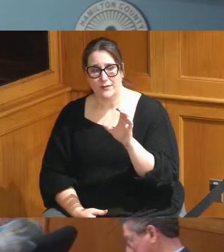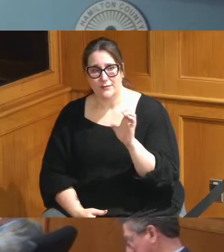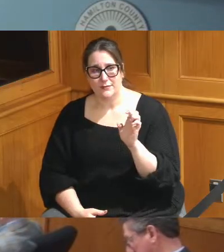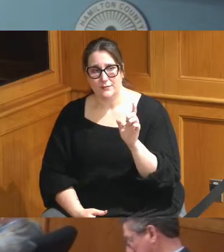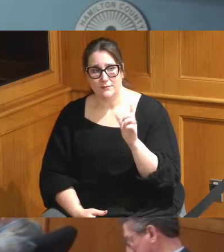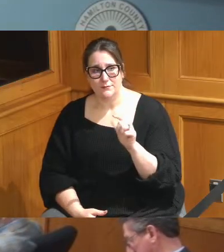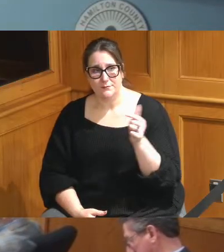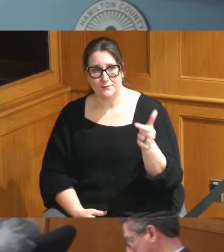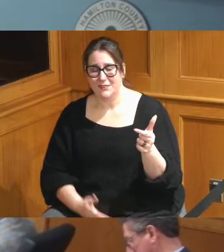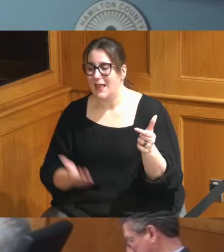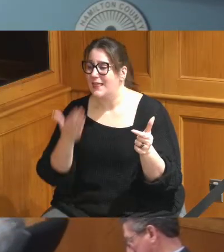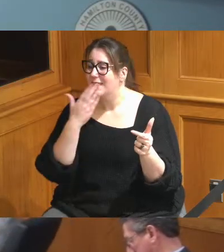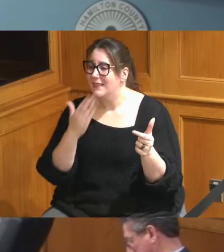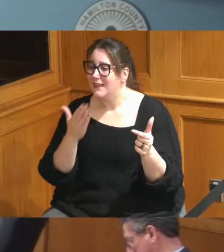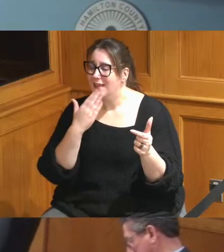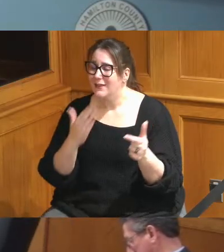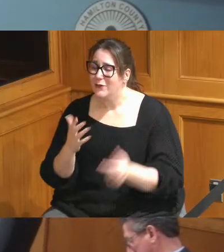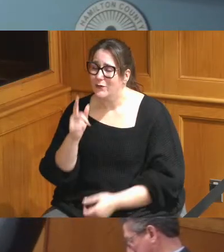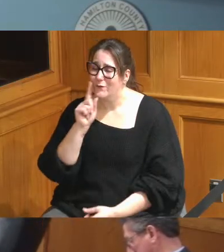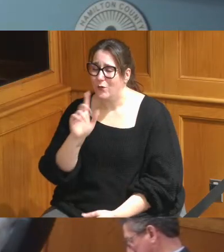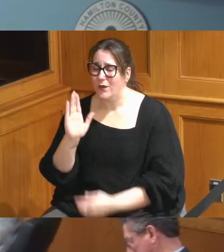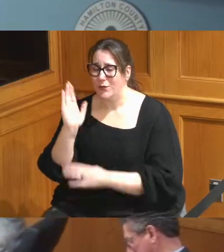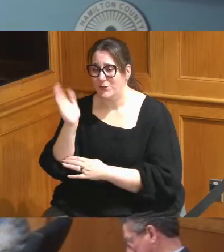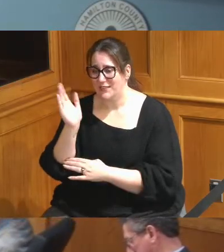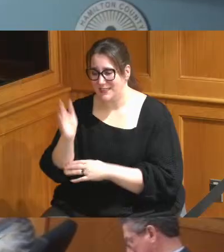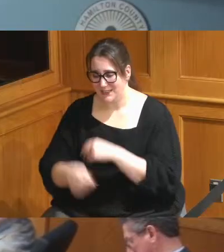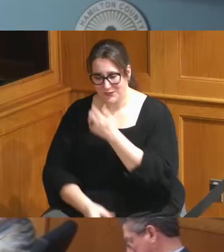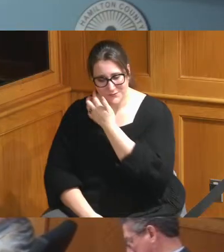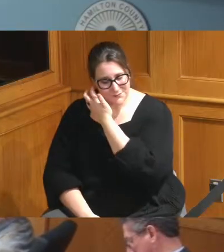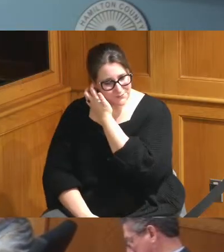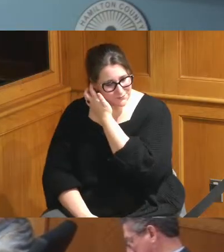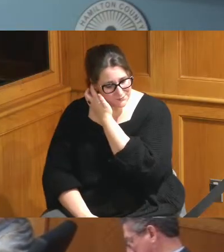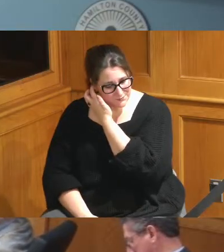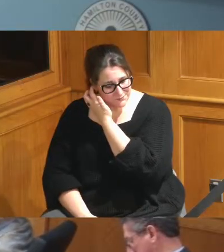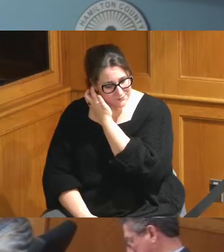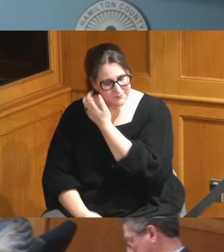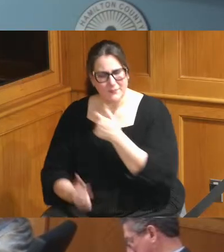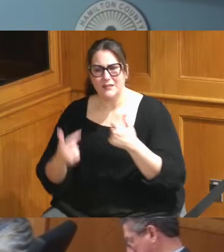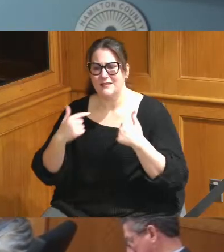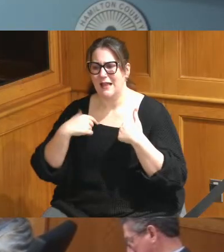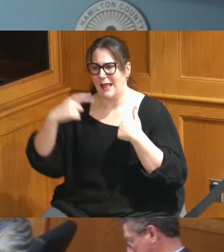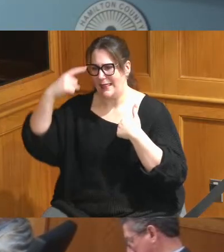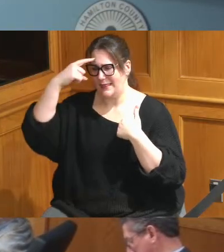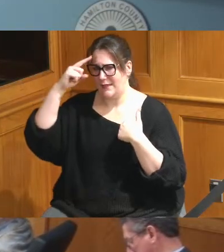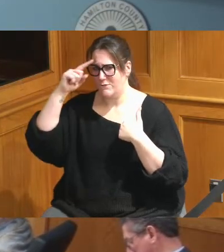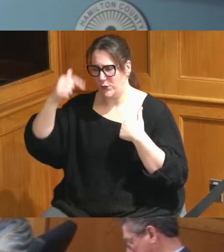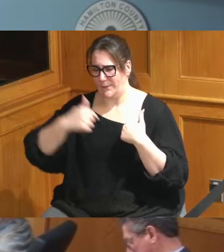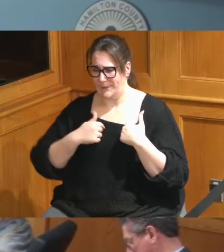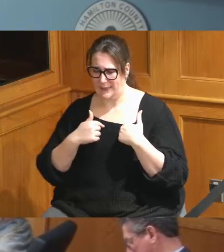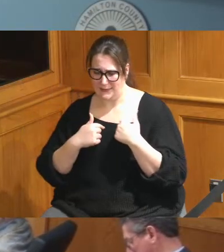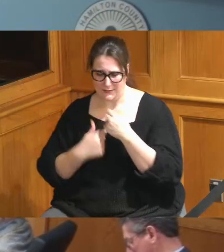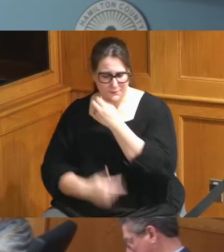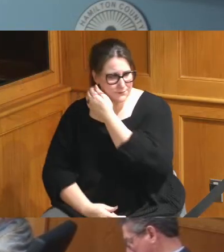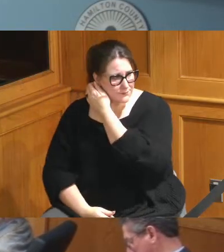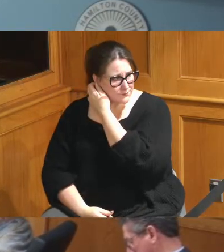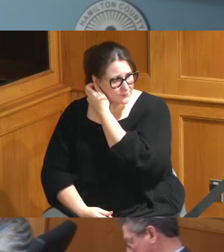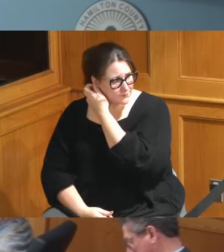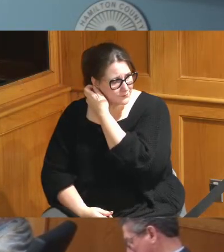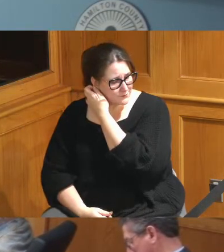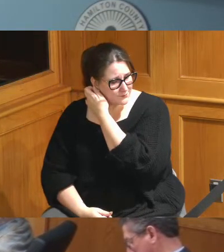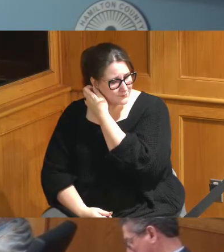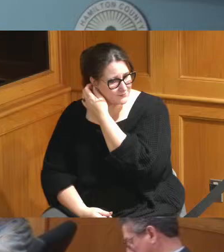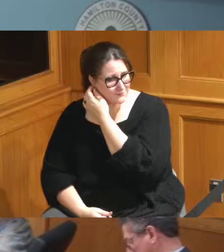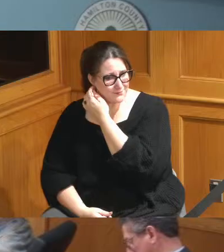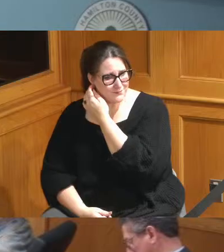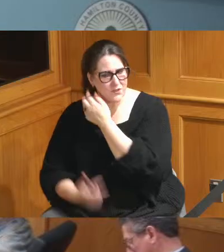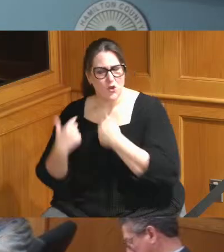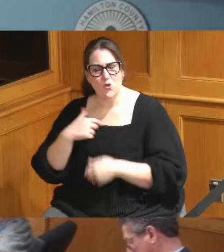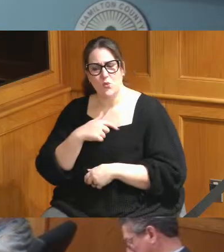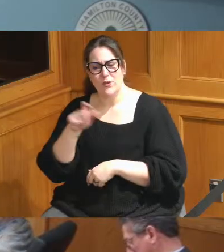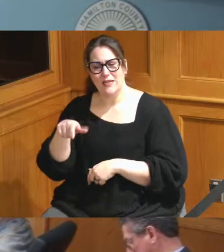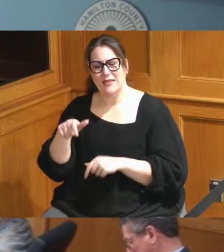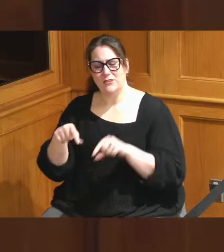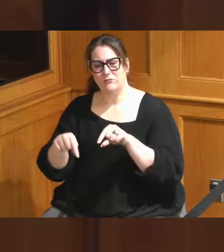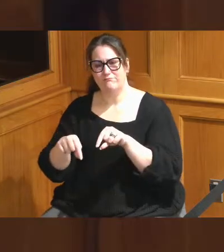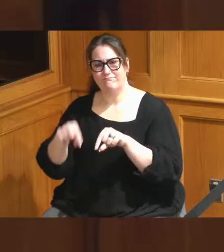thank you very much for the presentation. I think for me we've got to take a step back. I was doing